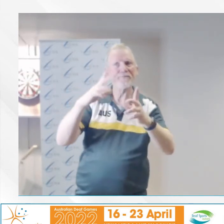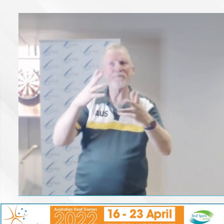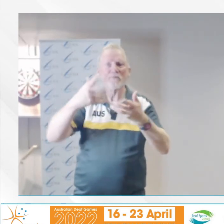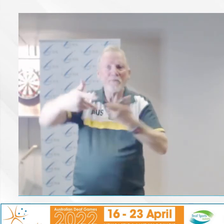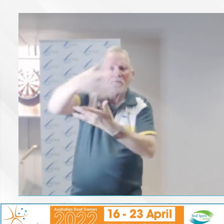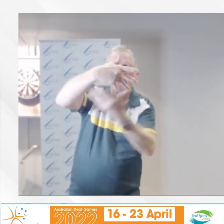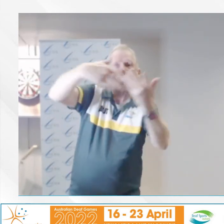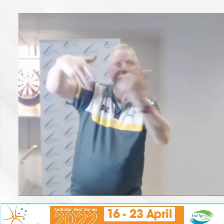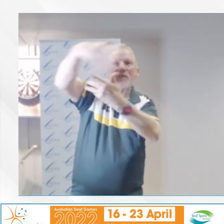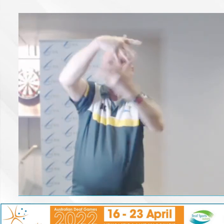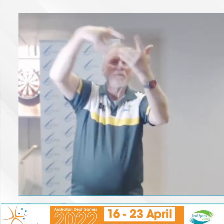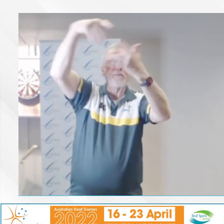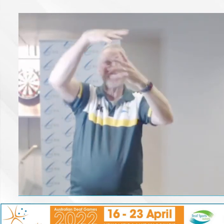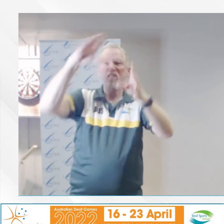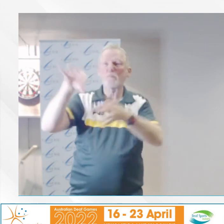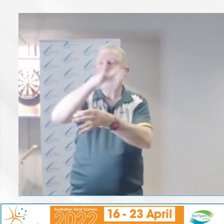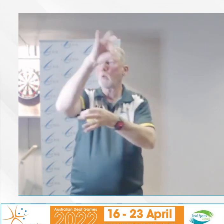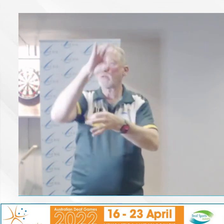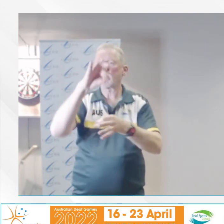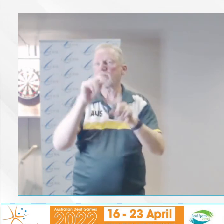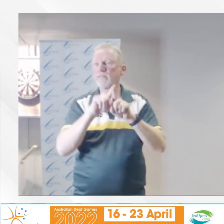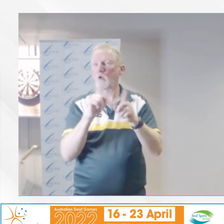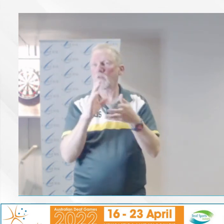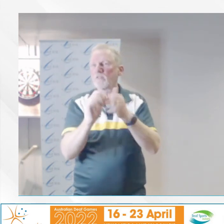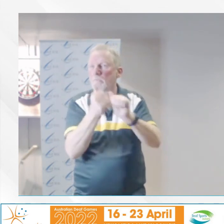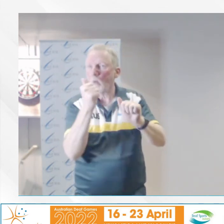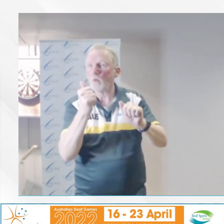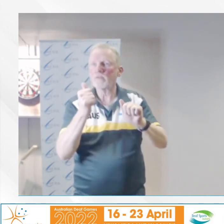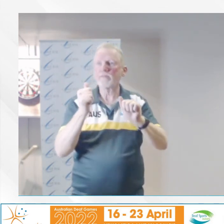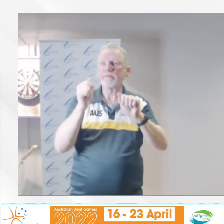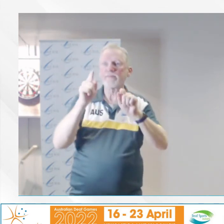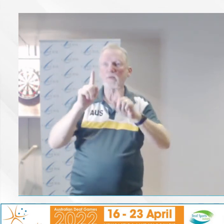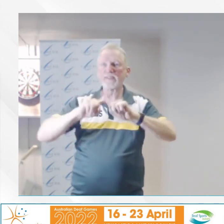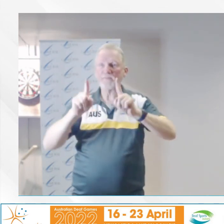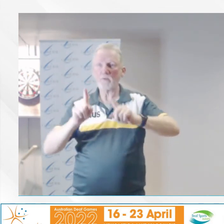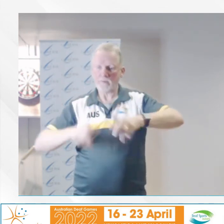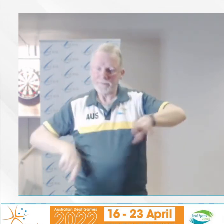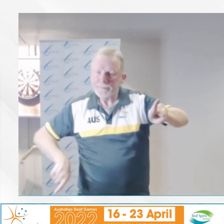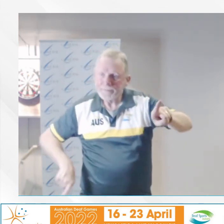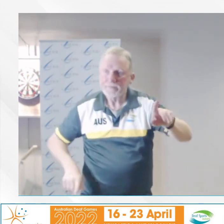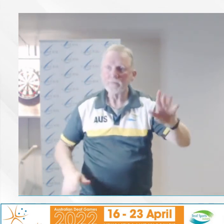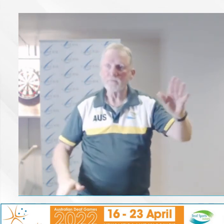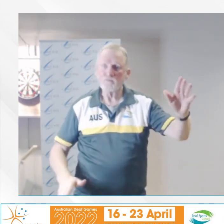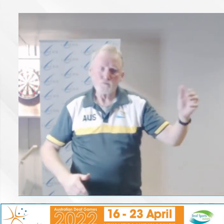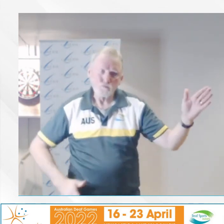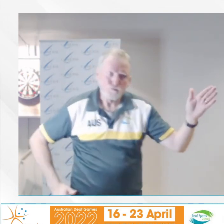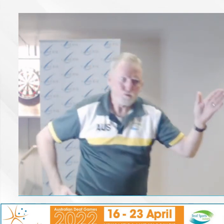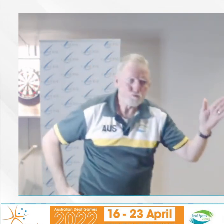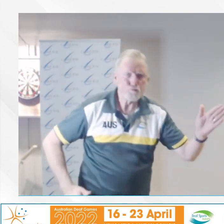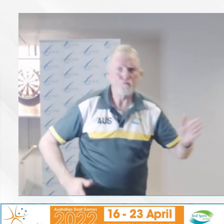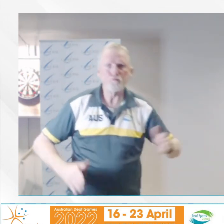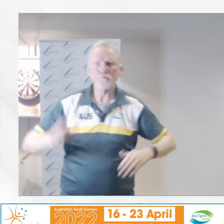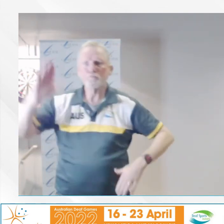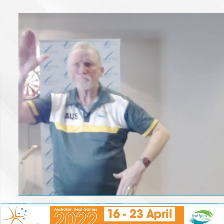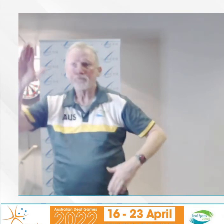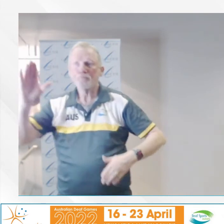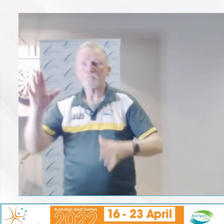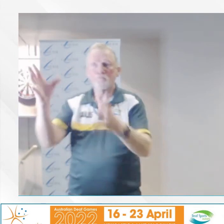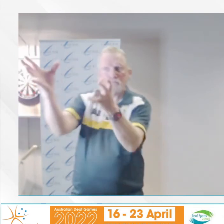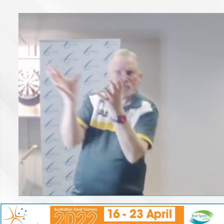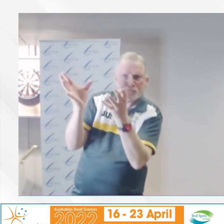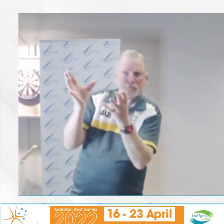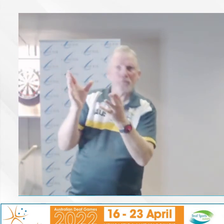the stars and culture and spirit of the games and we show different symbols of how people